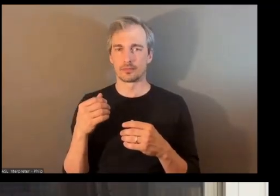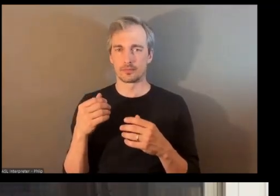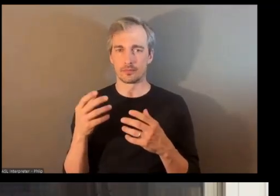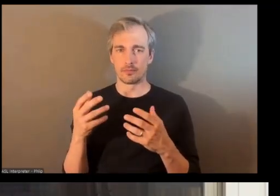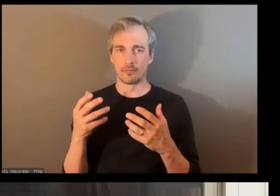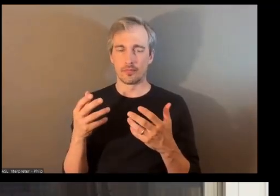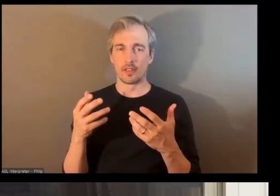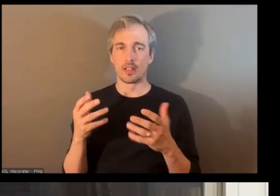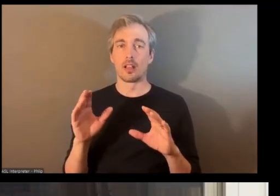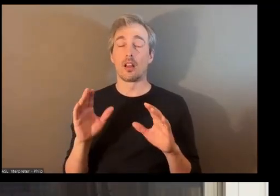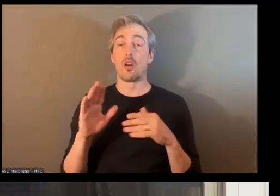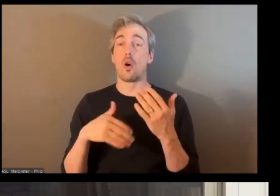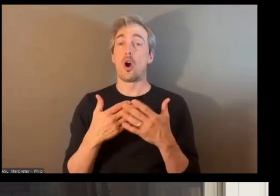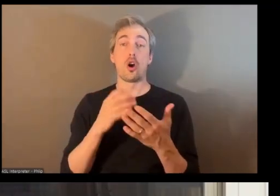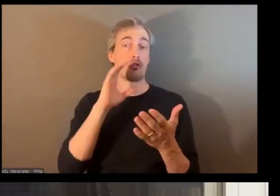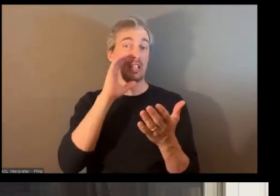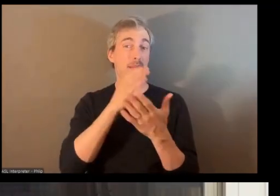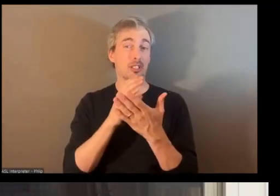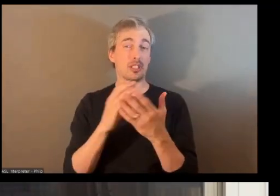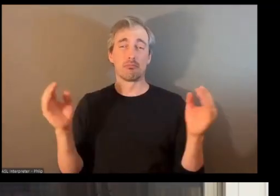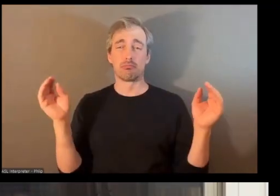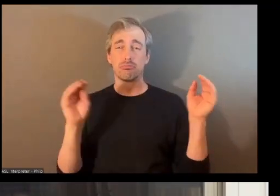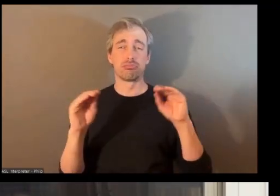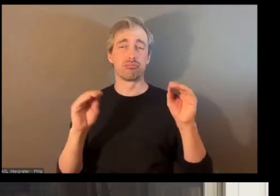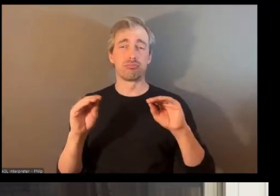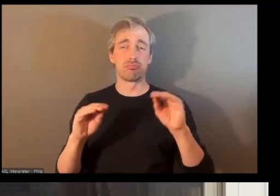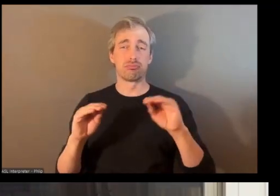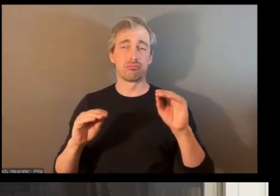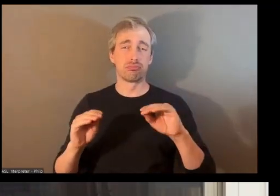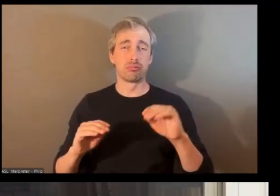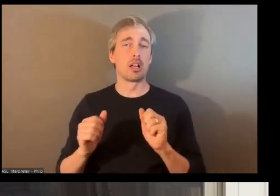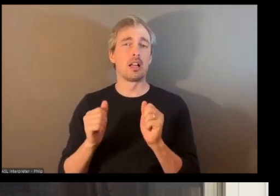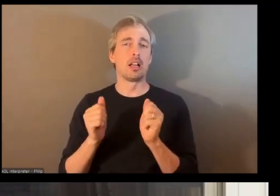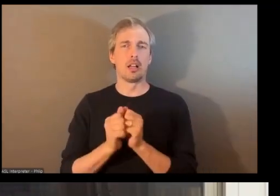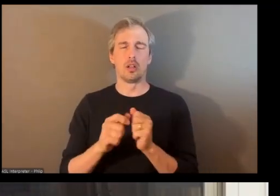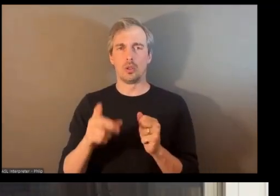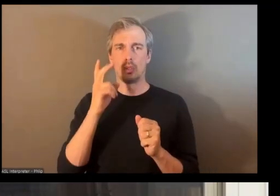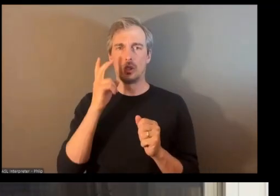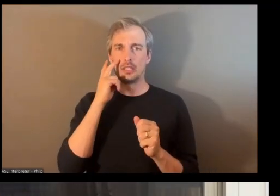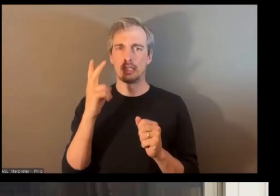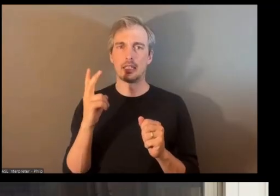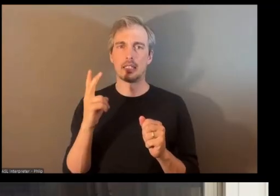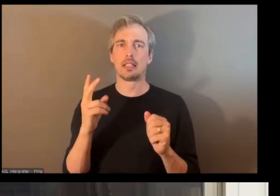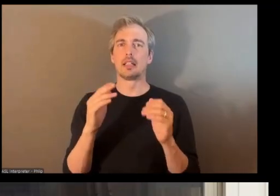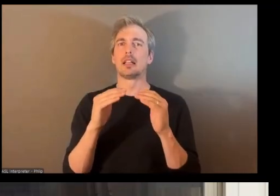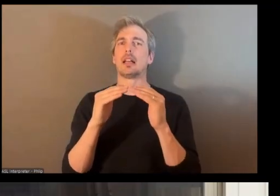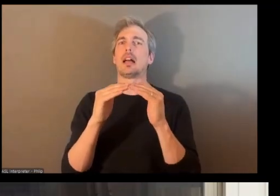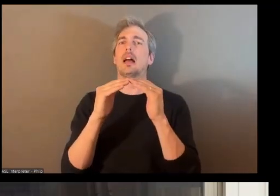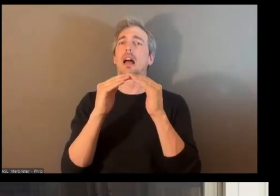And you kind of see that the house is mostly like a square with a